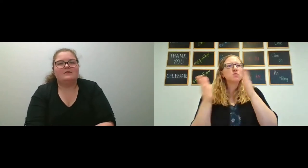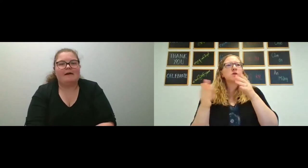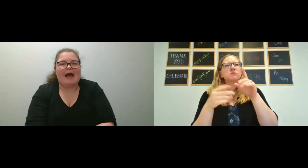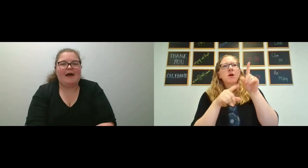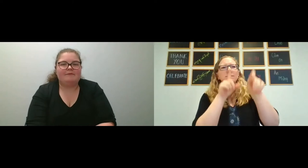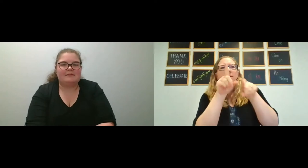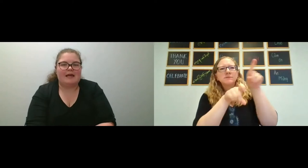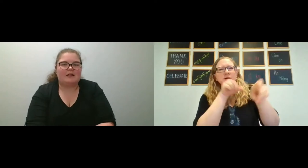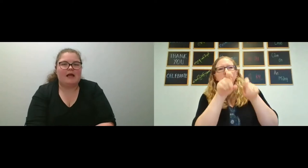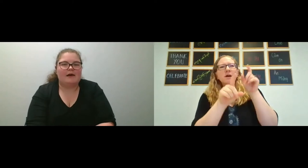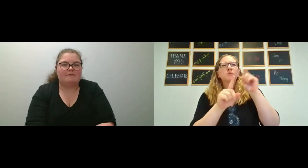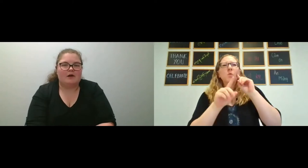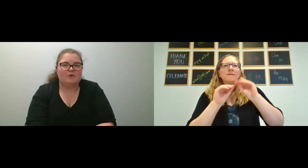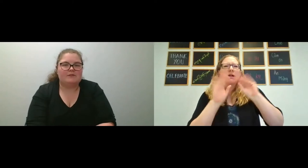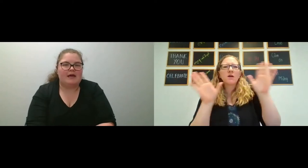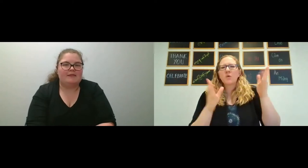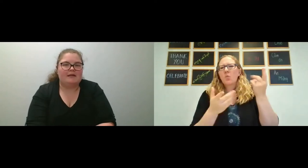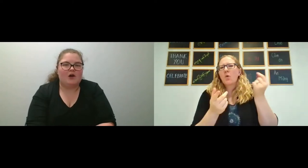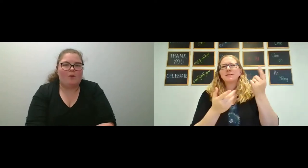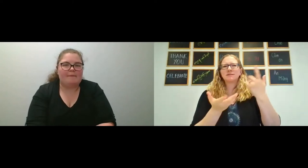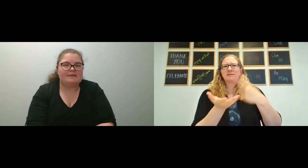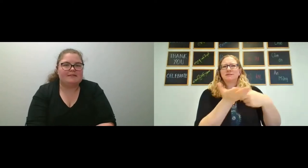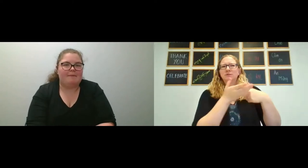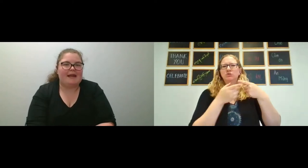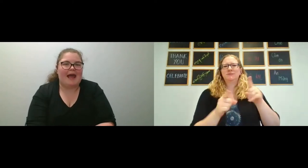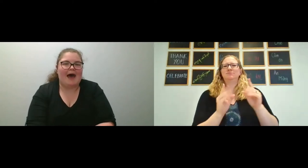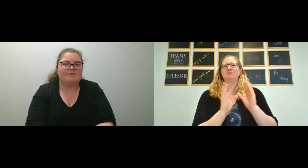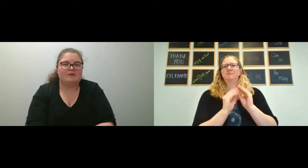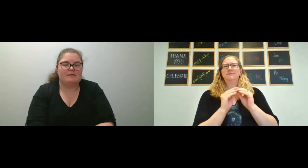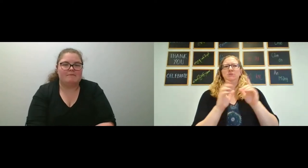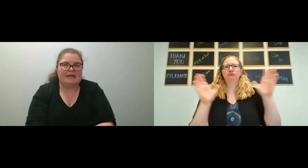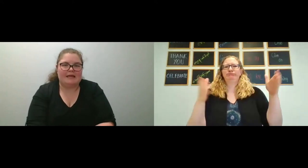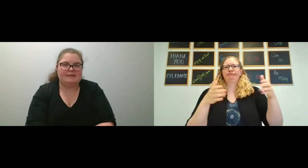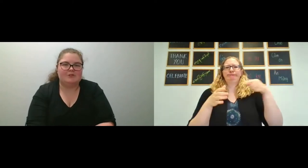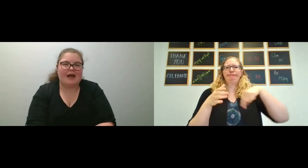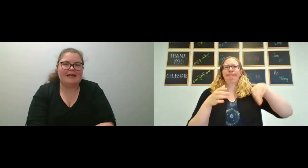So I'd have to take a lot of notes and then go up to somebody after the meeting to try